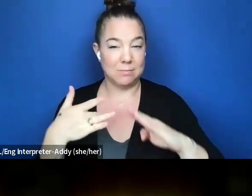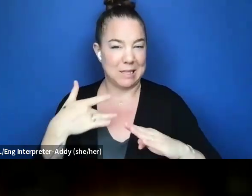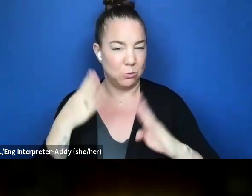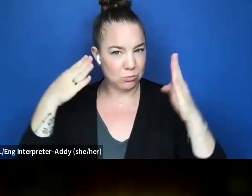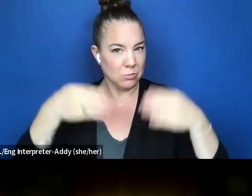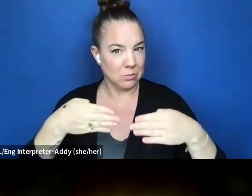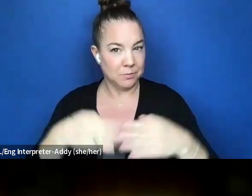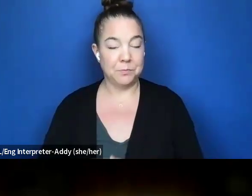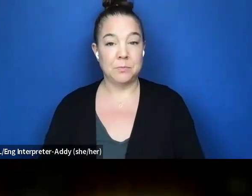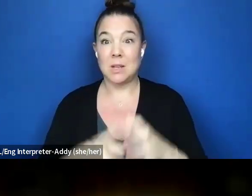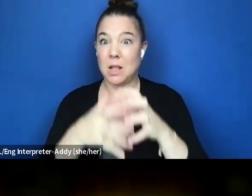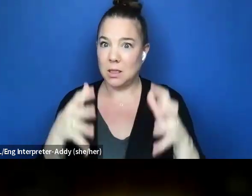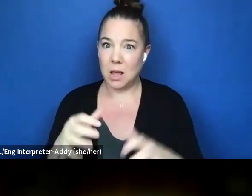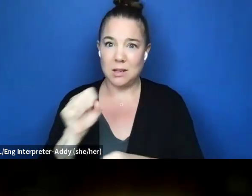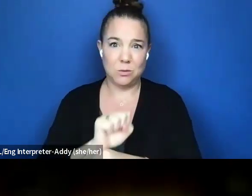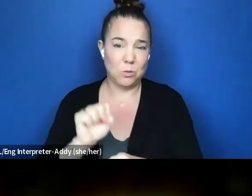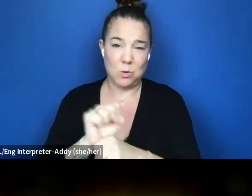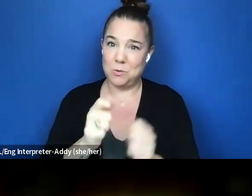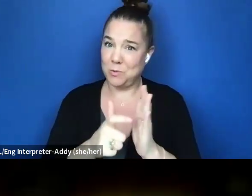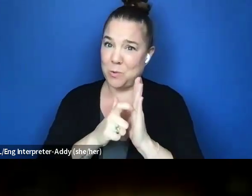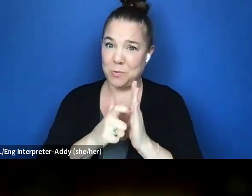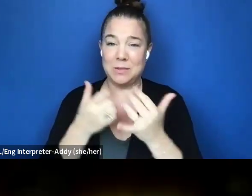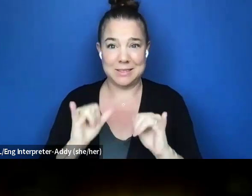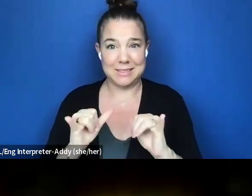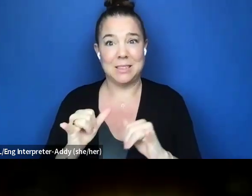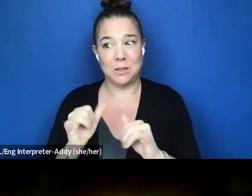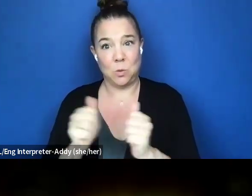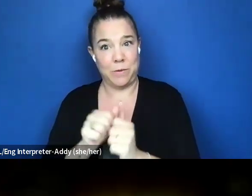Elissa w/ APRIL: a lot of work needs to be done specifically in rural communities.